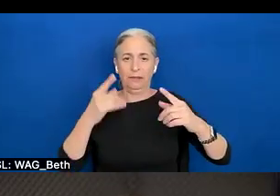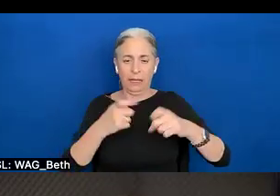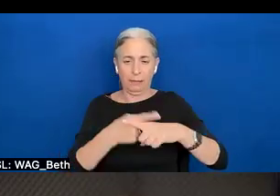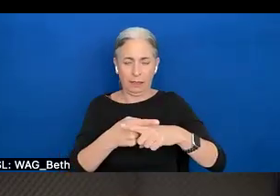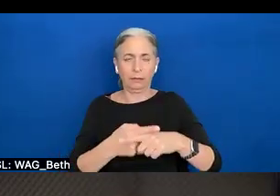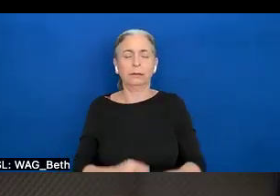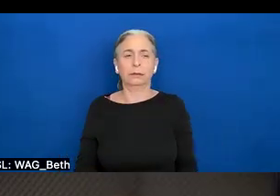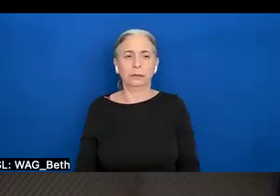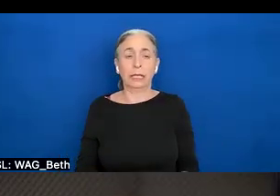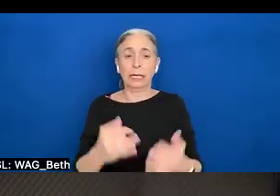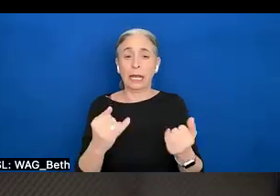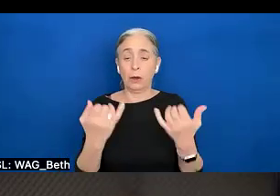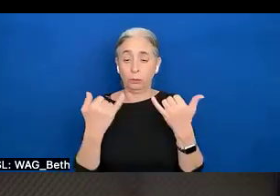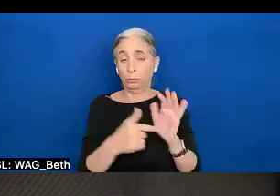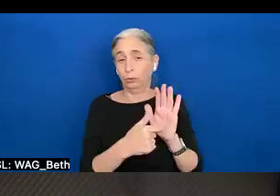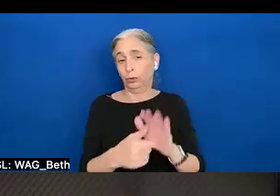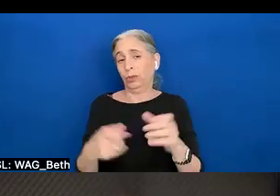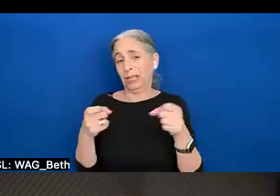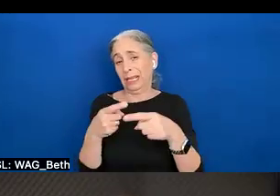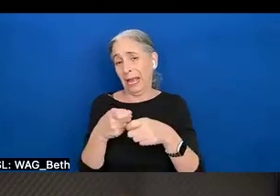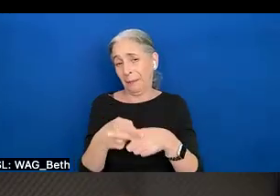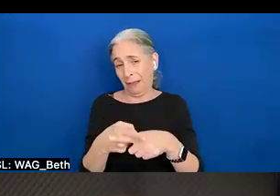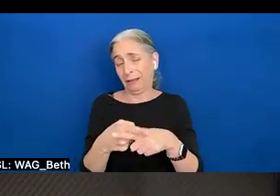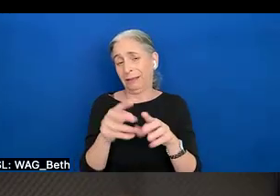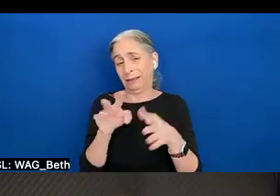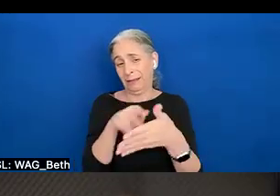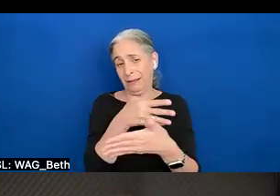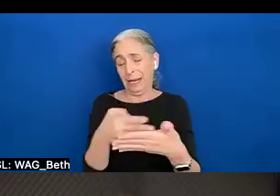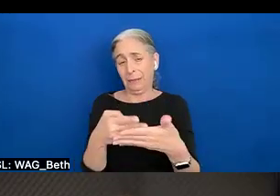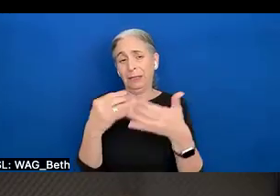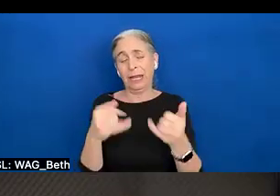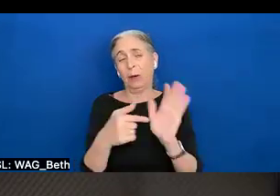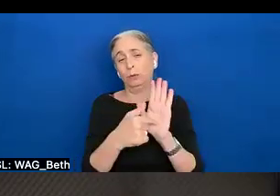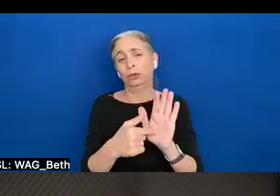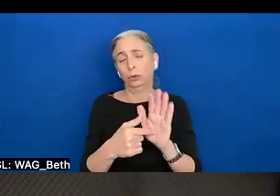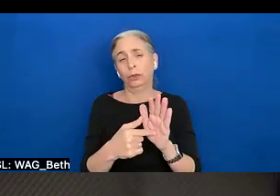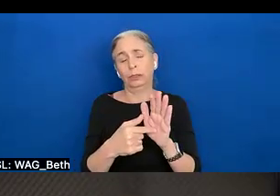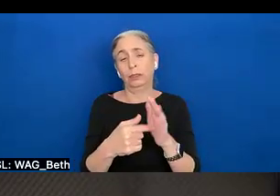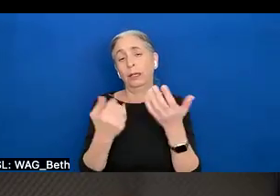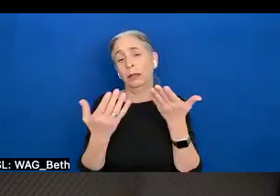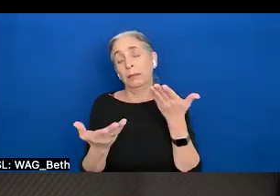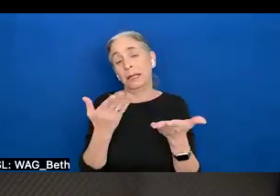Now I'm showing a complex table. And now I'm showing a possible solution.